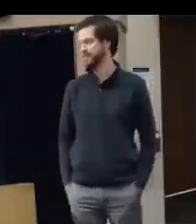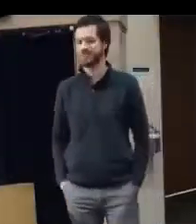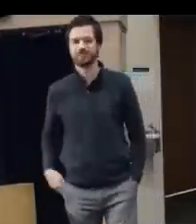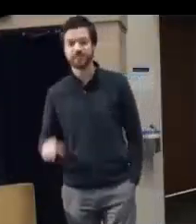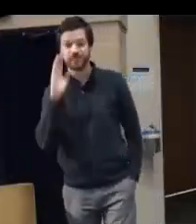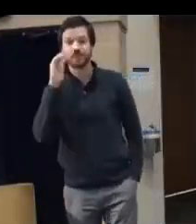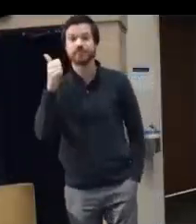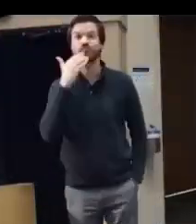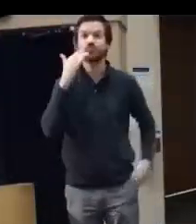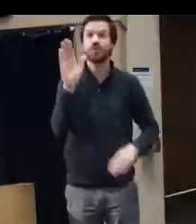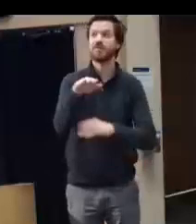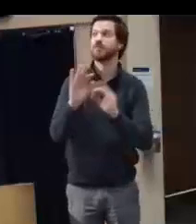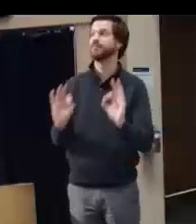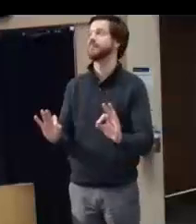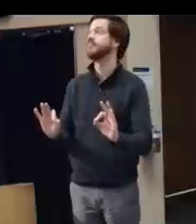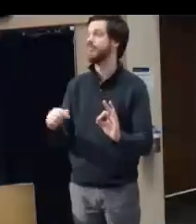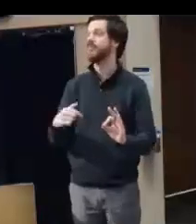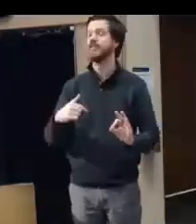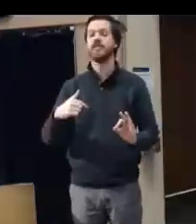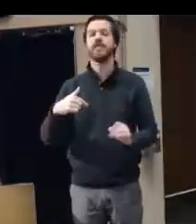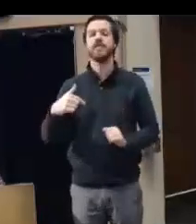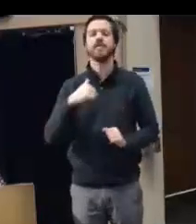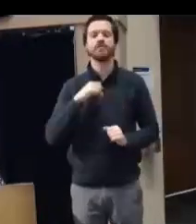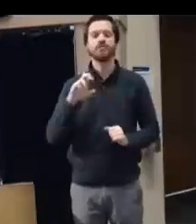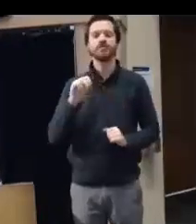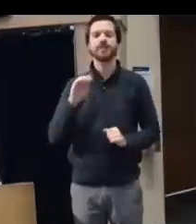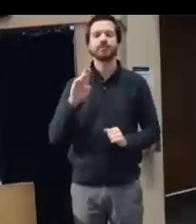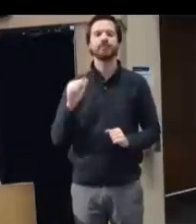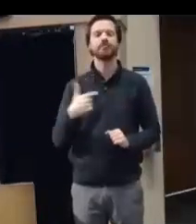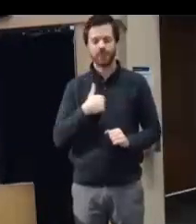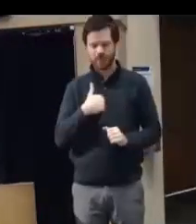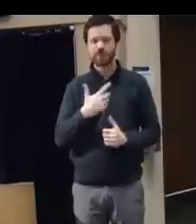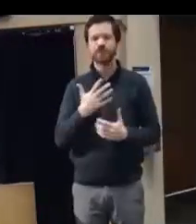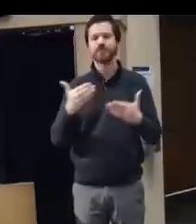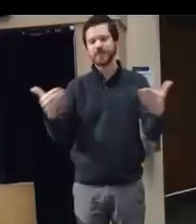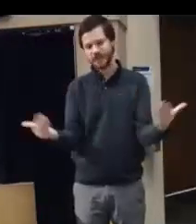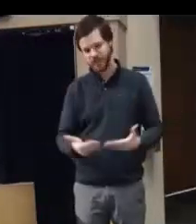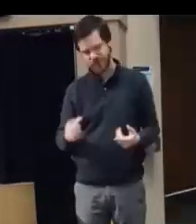hi good afternoon um I'm sapora Rosenberg and I welcome you to today's Grand round session which